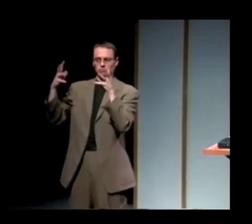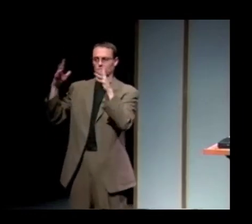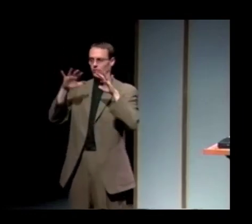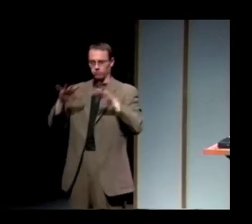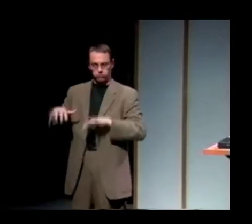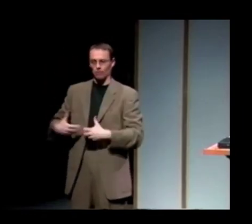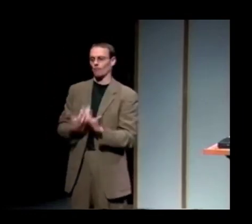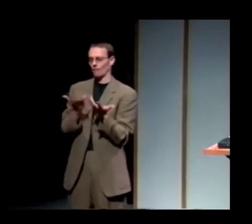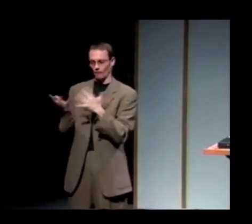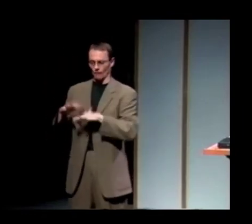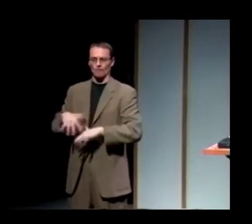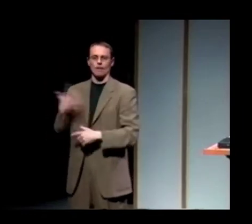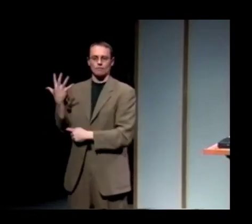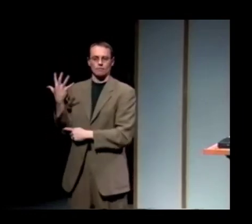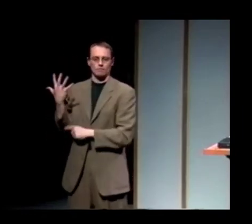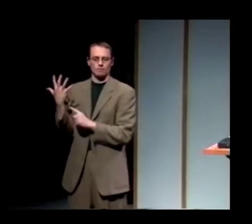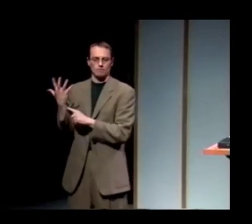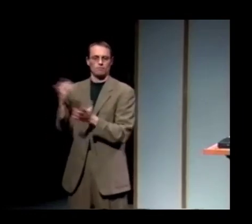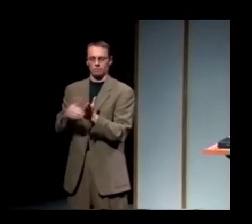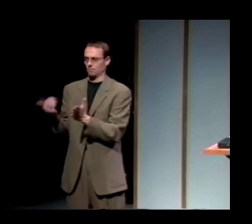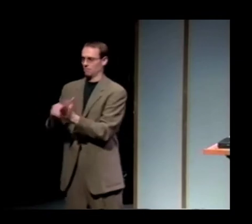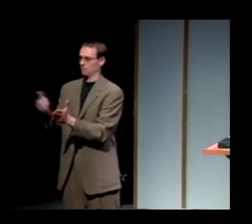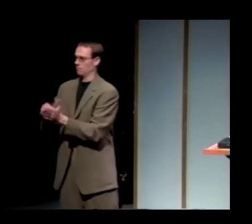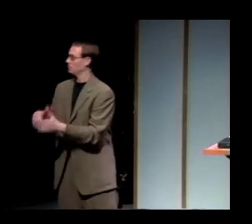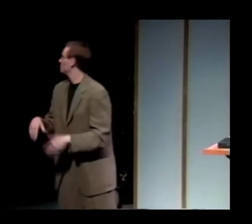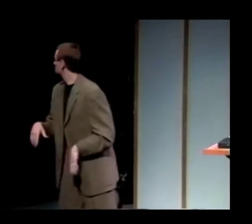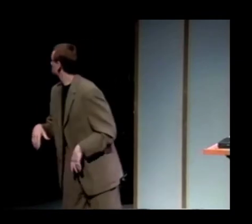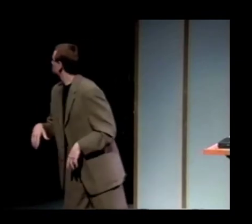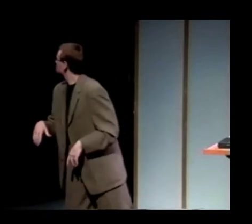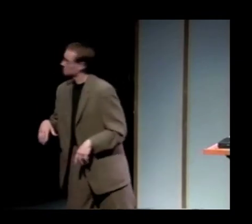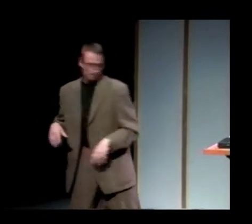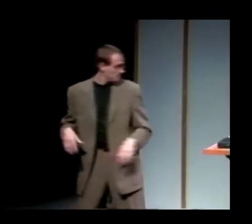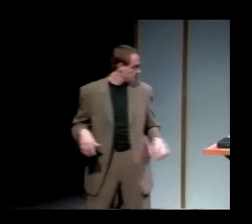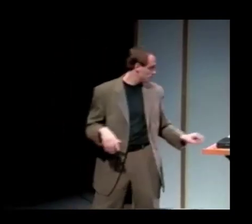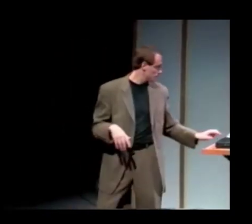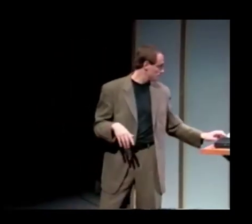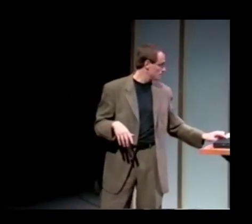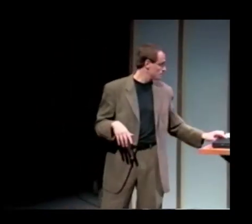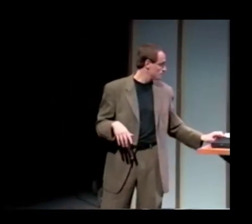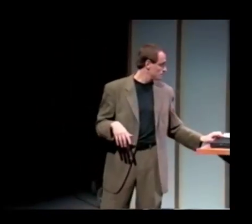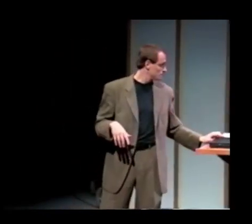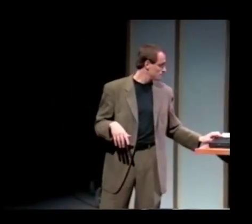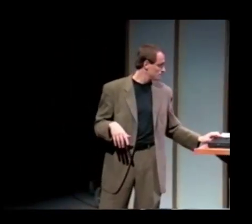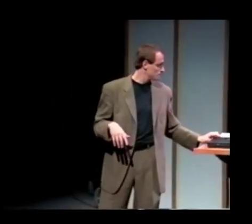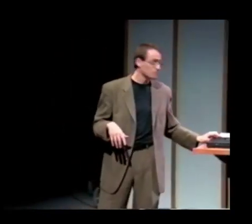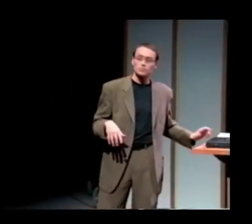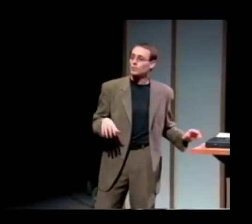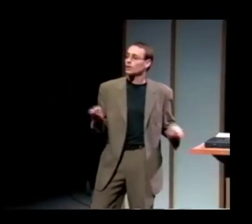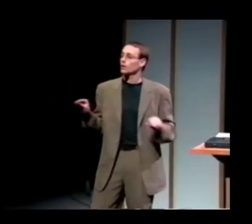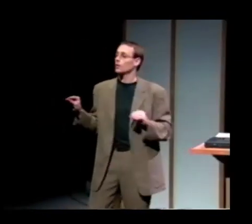TREES. FLUFFY TREES. LEAVES FALLING DOWN TO THE GROUND.